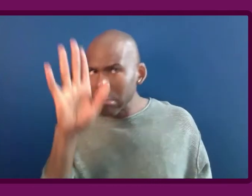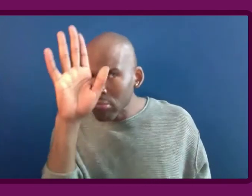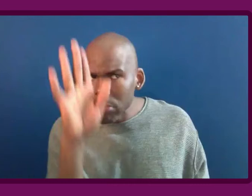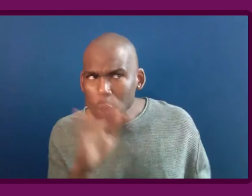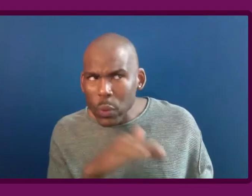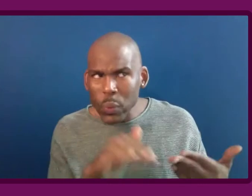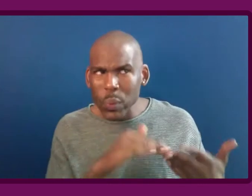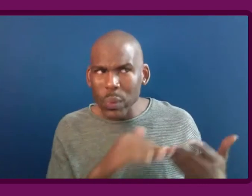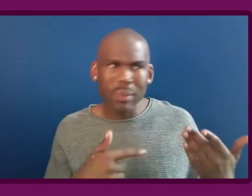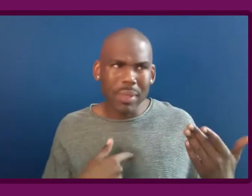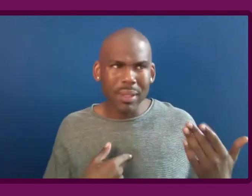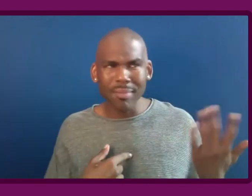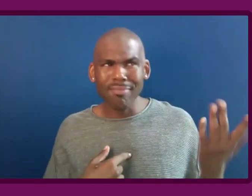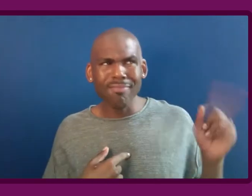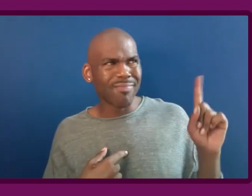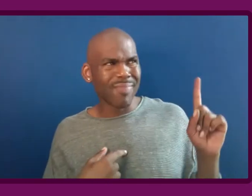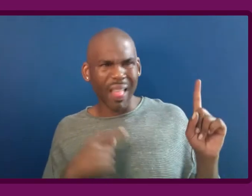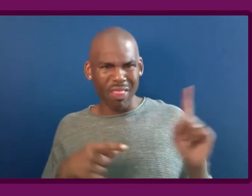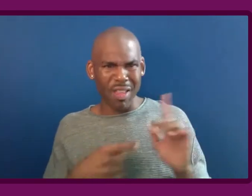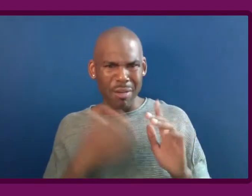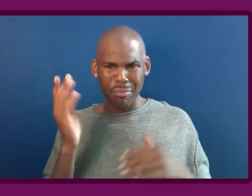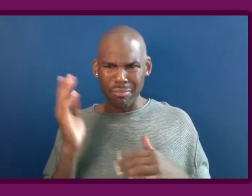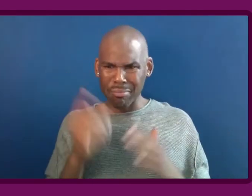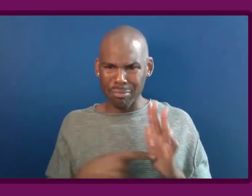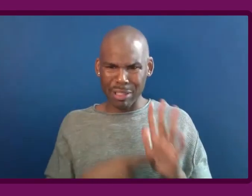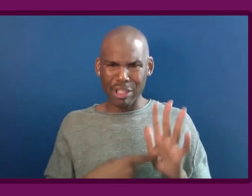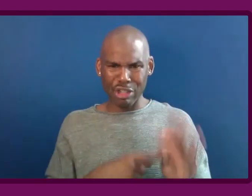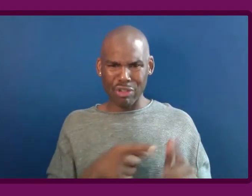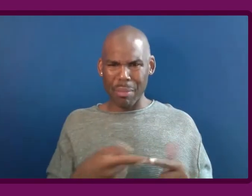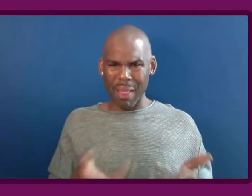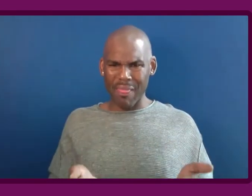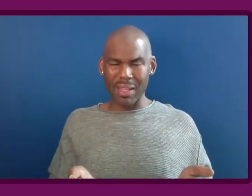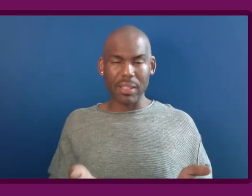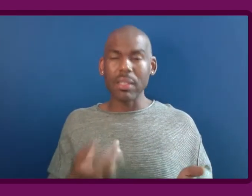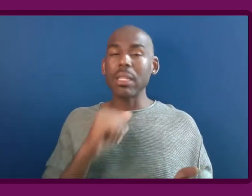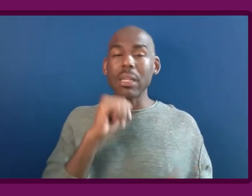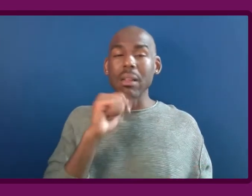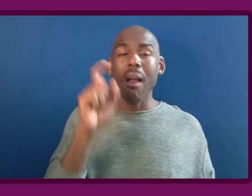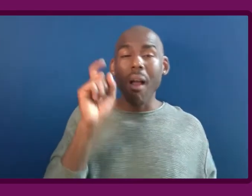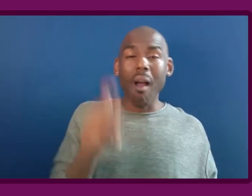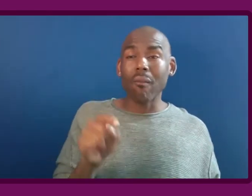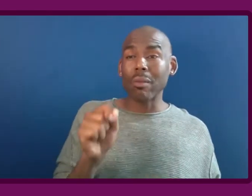Is this okay?'" Because there was no presentation around that. It doesn't necessarily have to be.